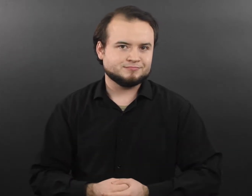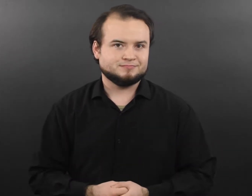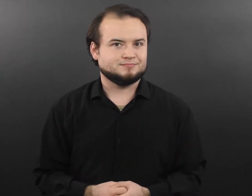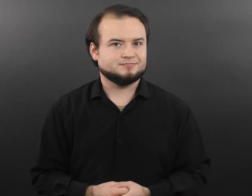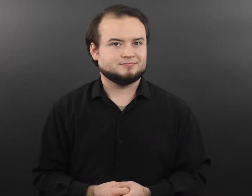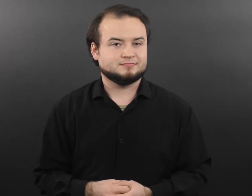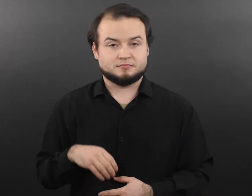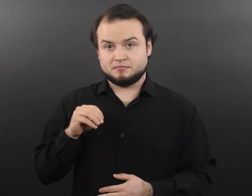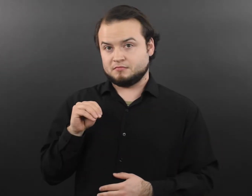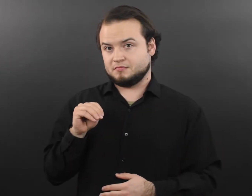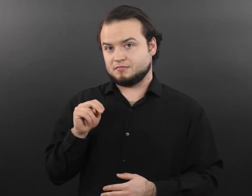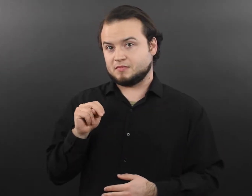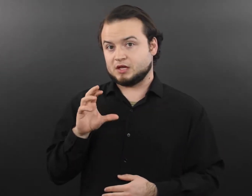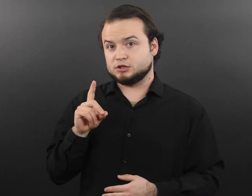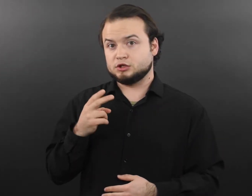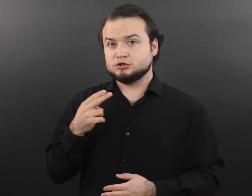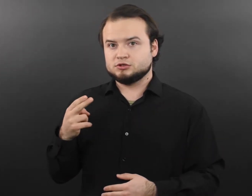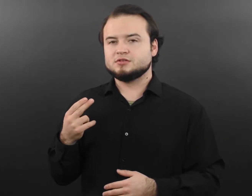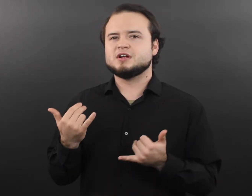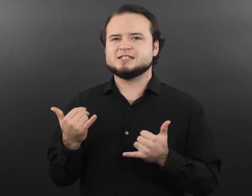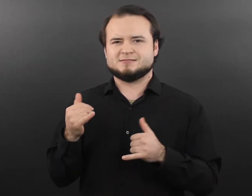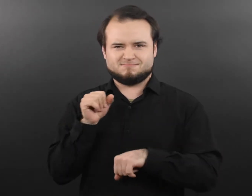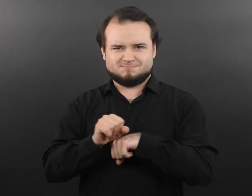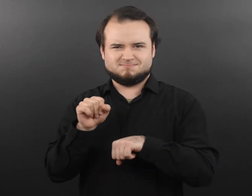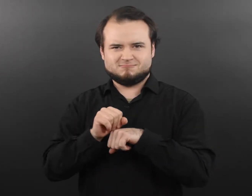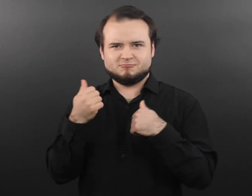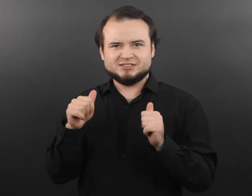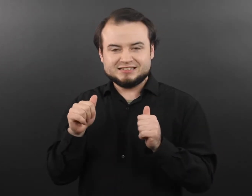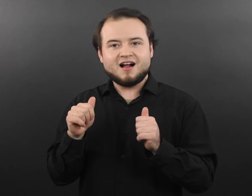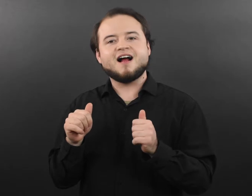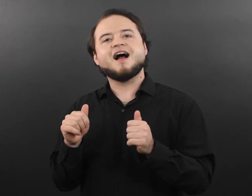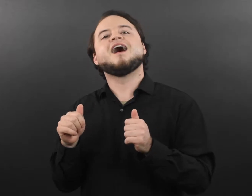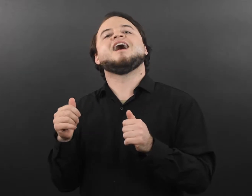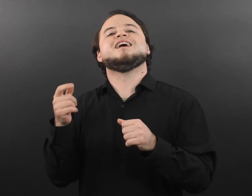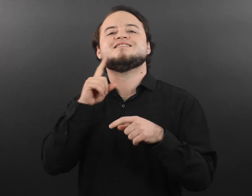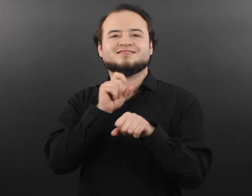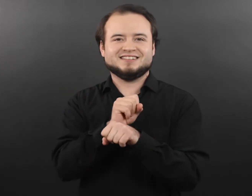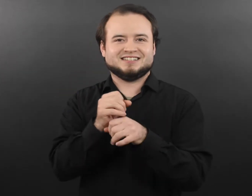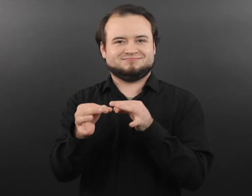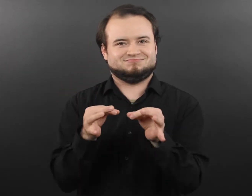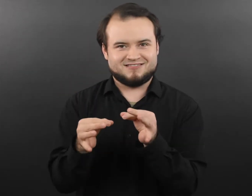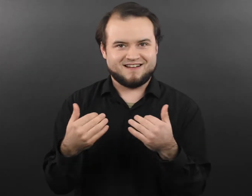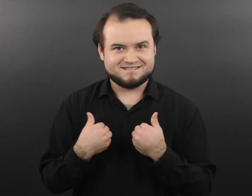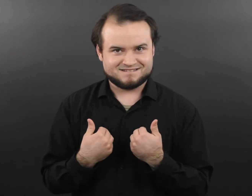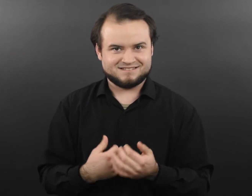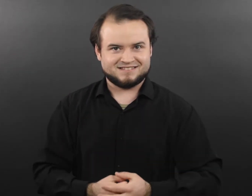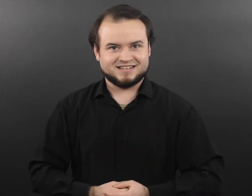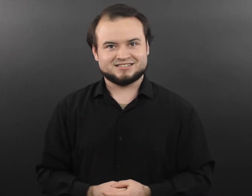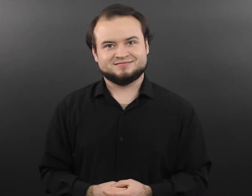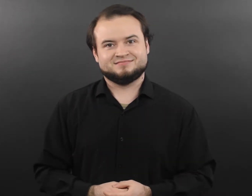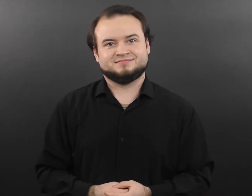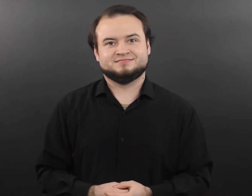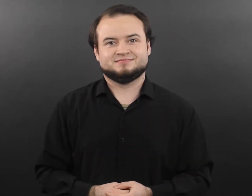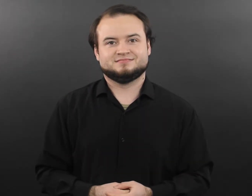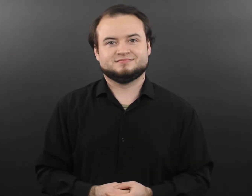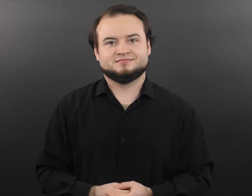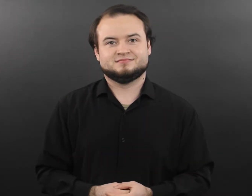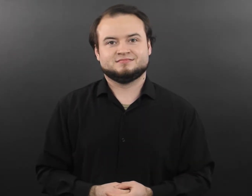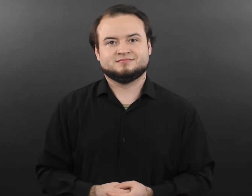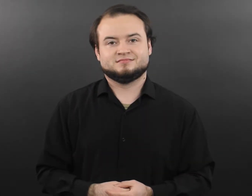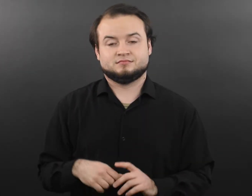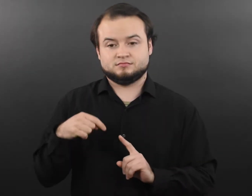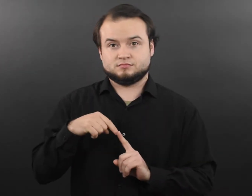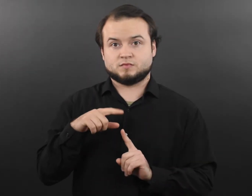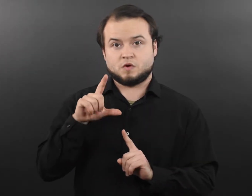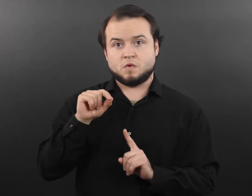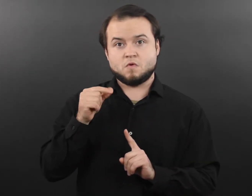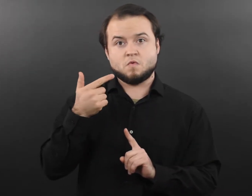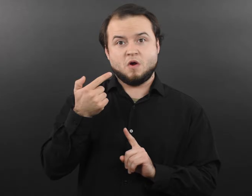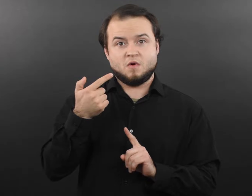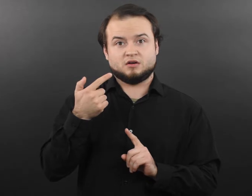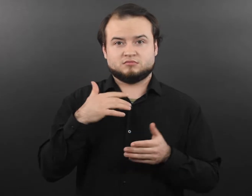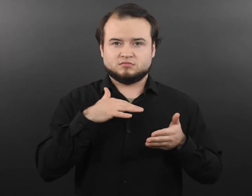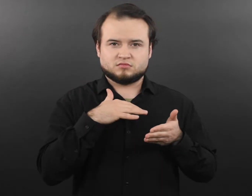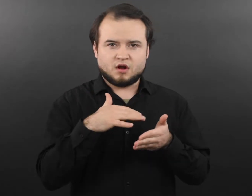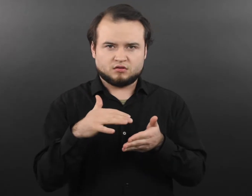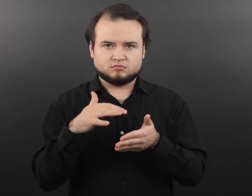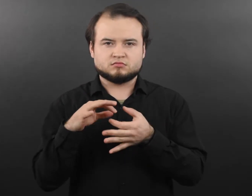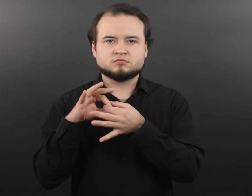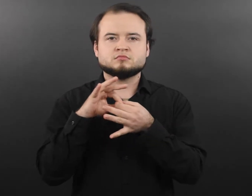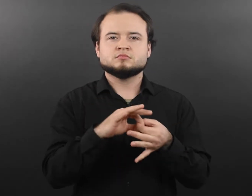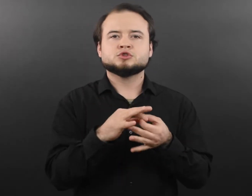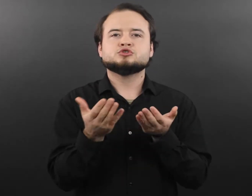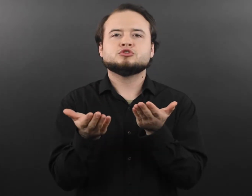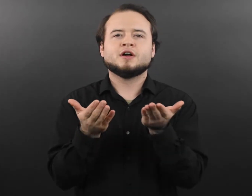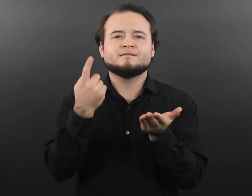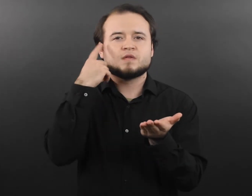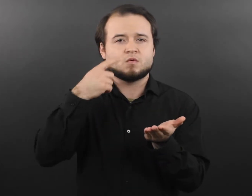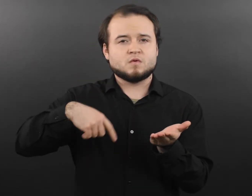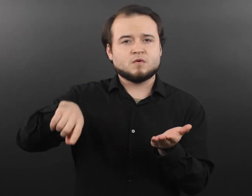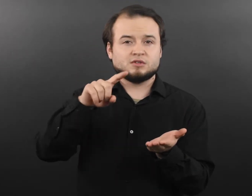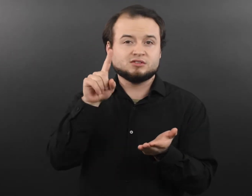the education system. MNCDHH is working to resolve this gap. In MNCDHH’s 2021 study on